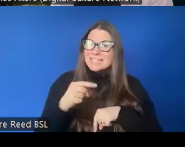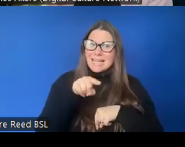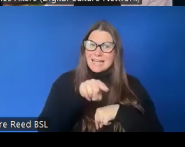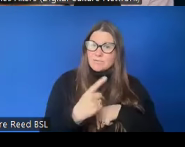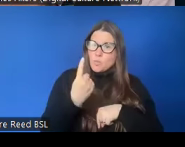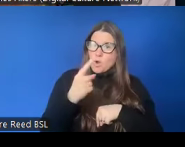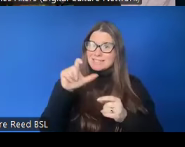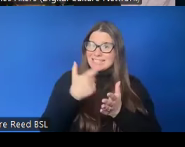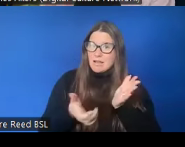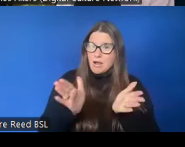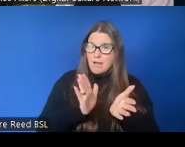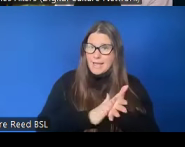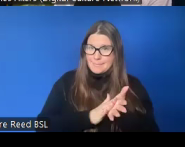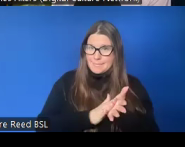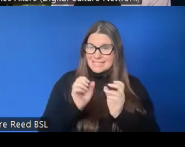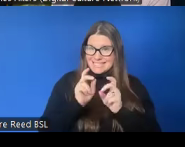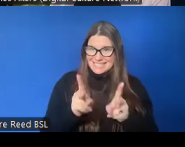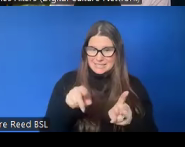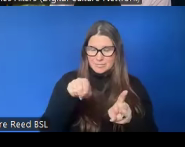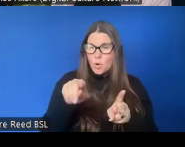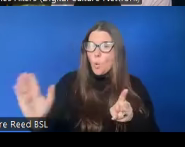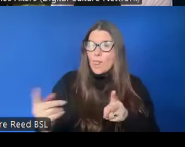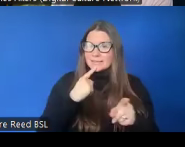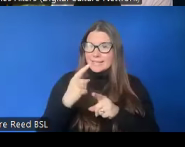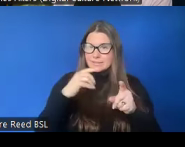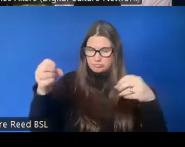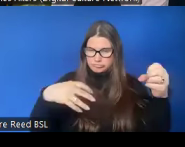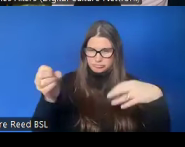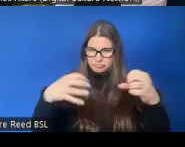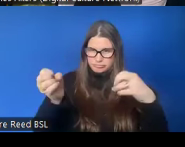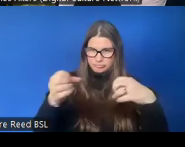and then getting it out again. They're using Power BI, which is a data visualization tool.